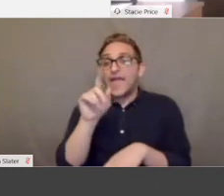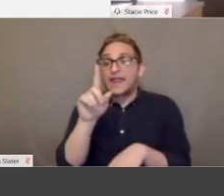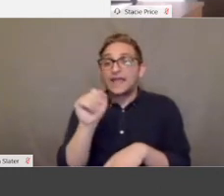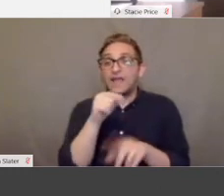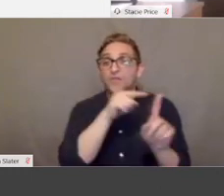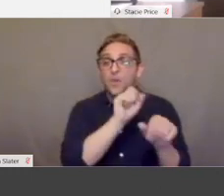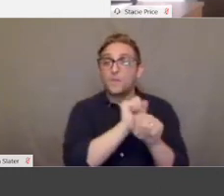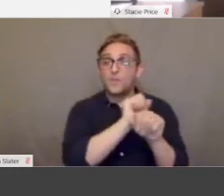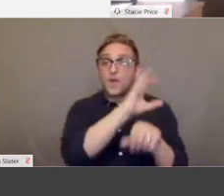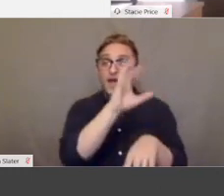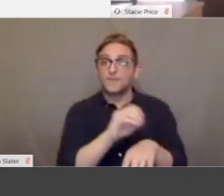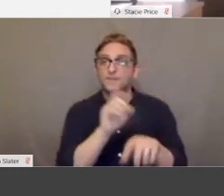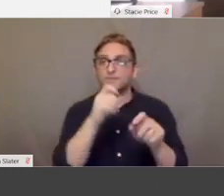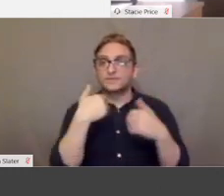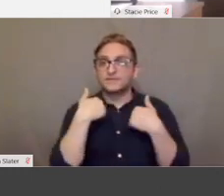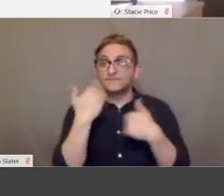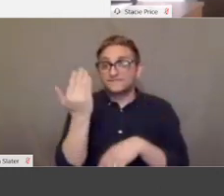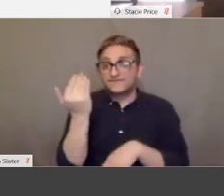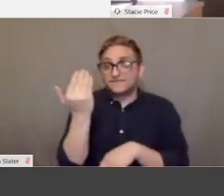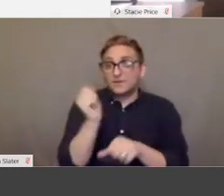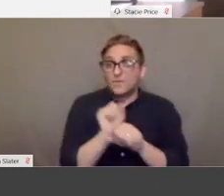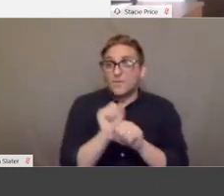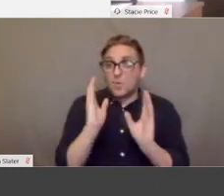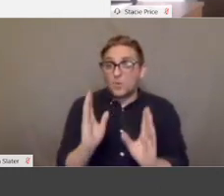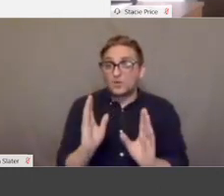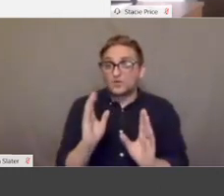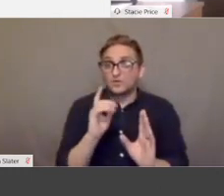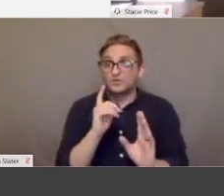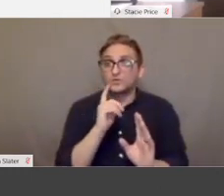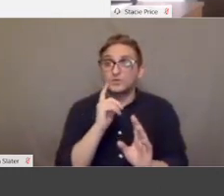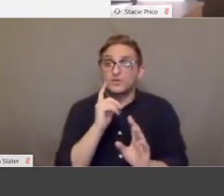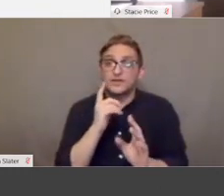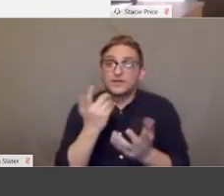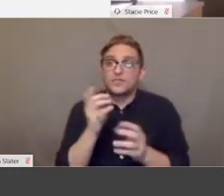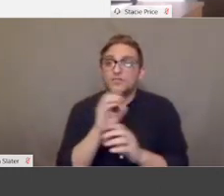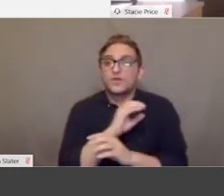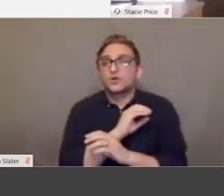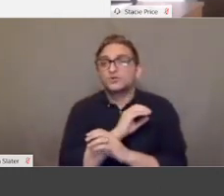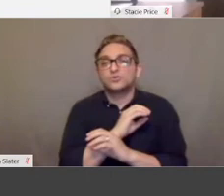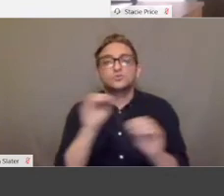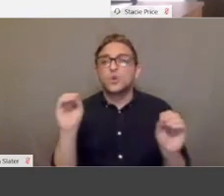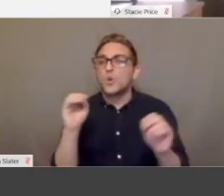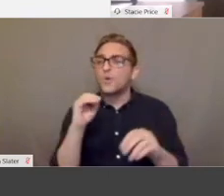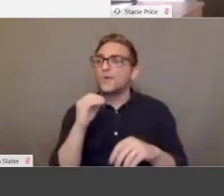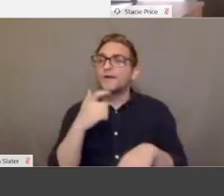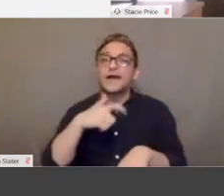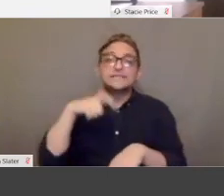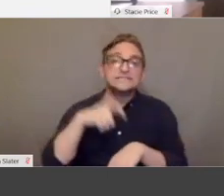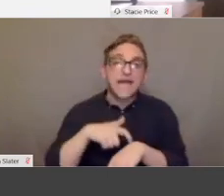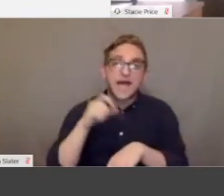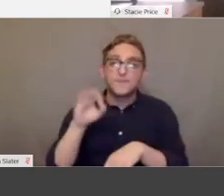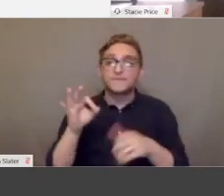and as I said earlier applicants are even entitled, there's no type of service that